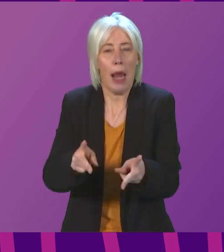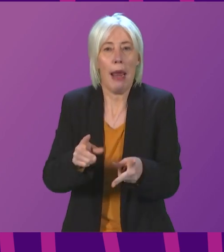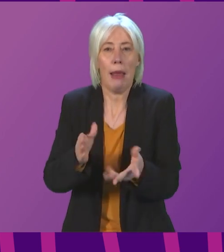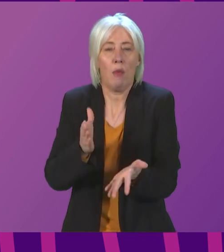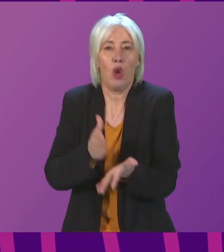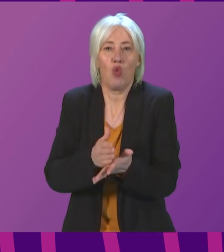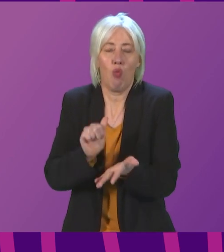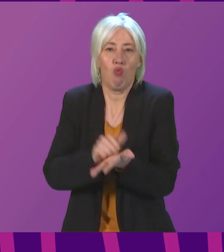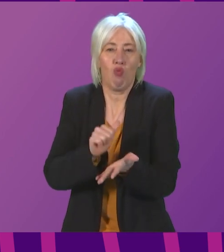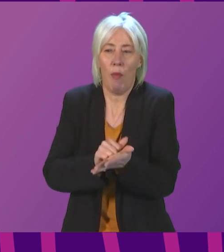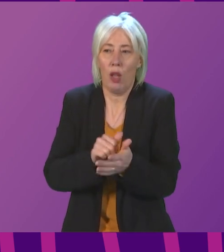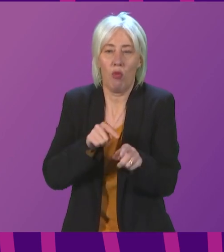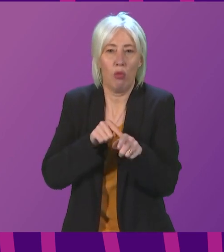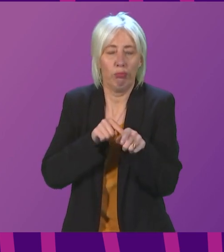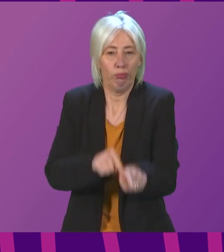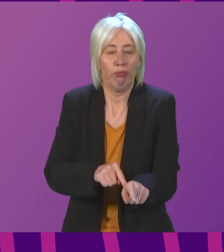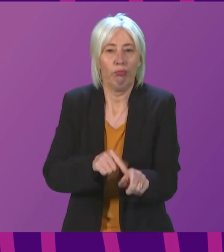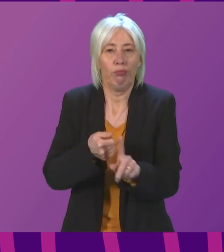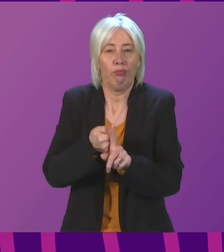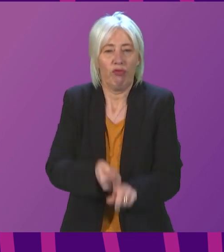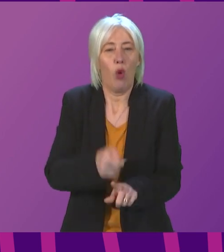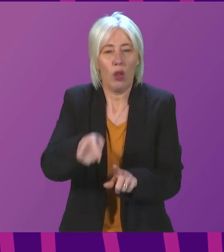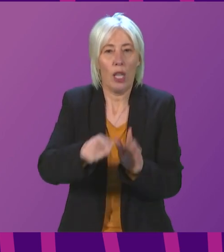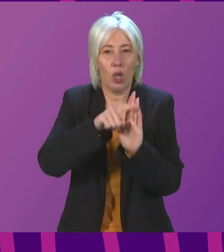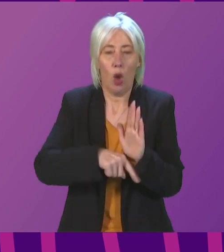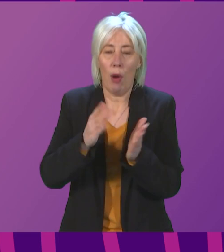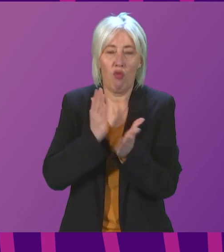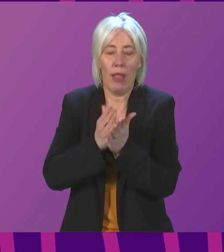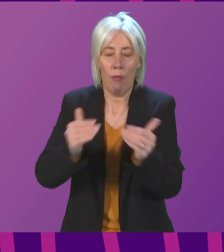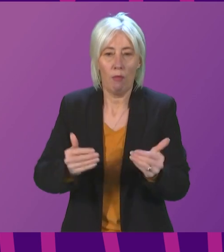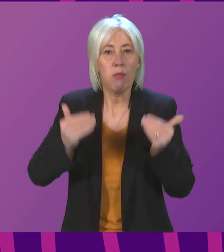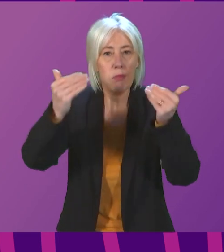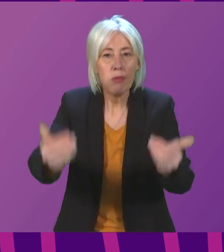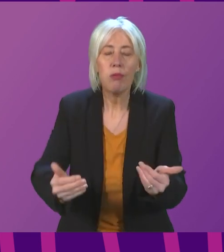to ensure appropriate enforcement of it. It is a significant step forward and one that I know will be particularly welcomed across